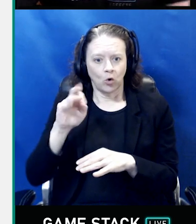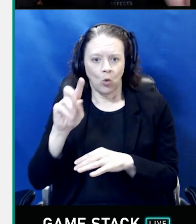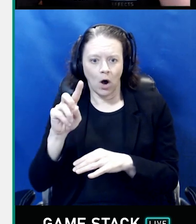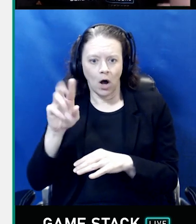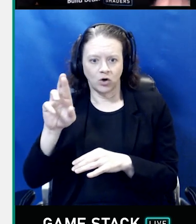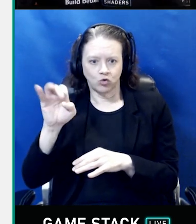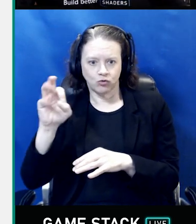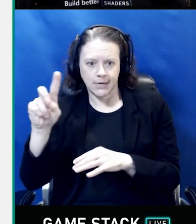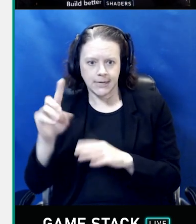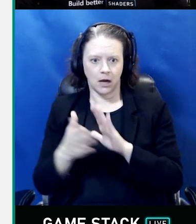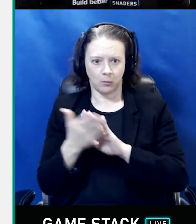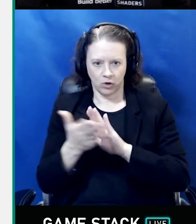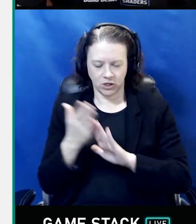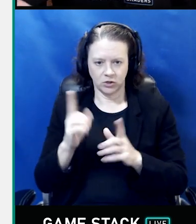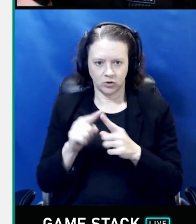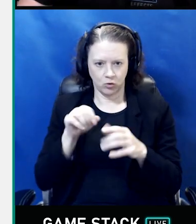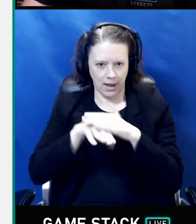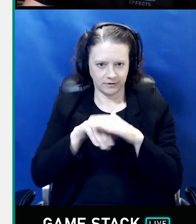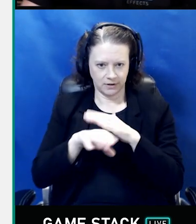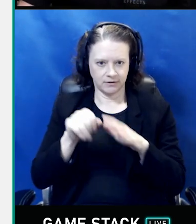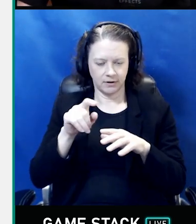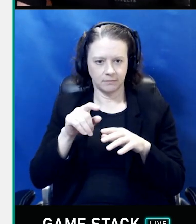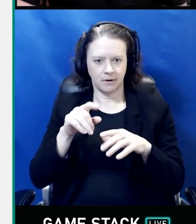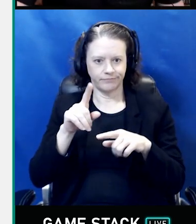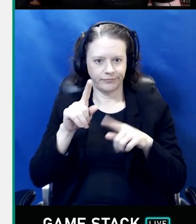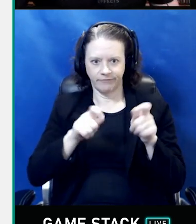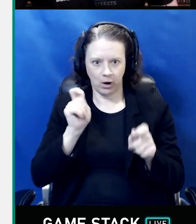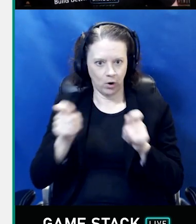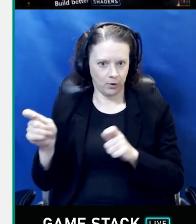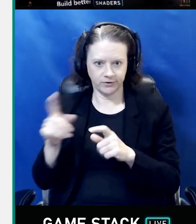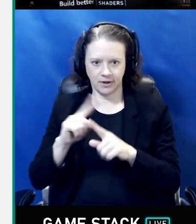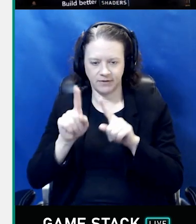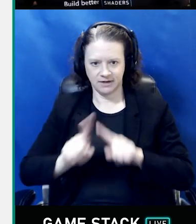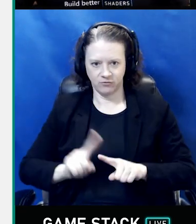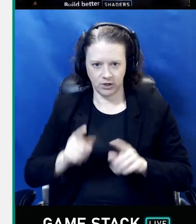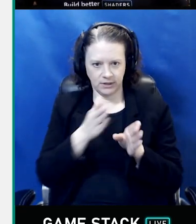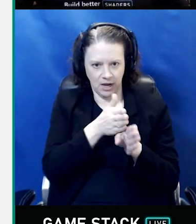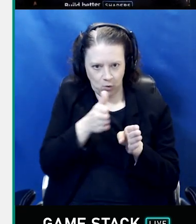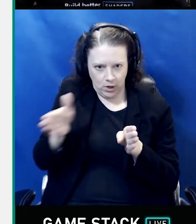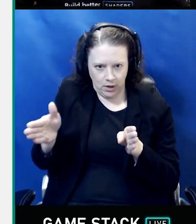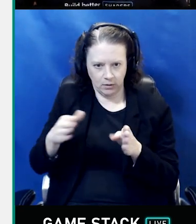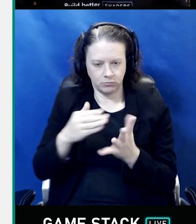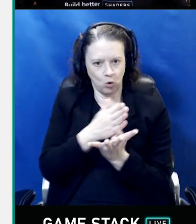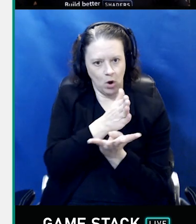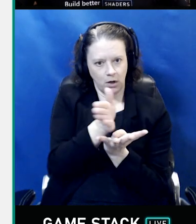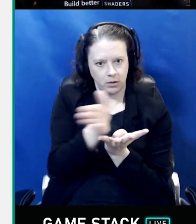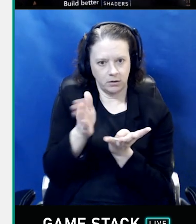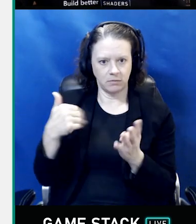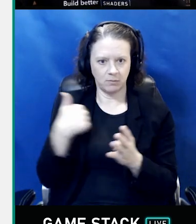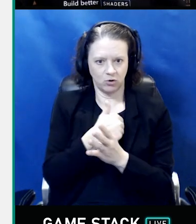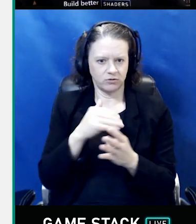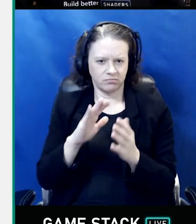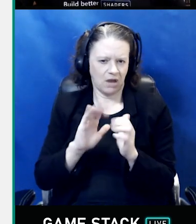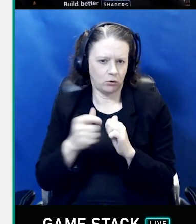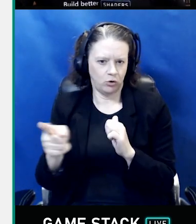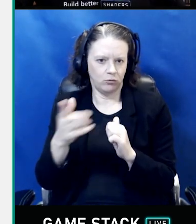variables of your neighboring quad members as you'd prefer. So we've got a diagram here just showing that's an